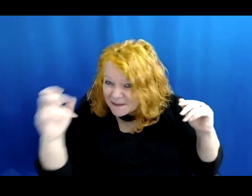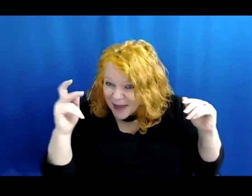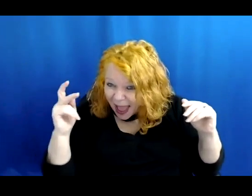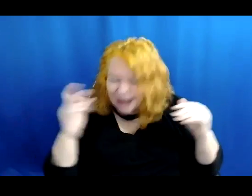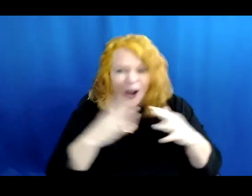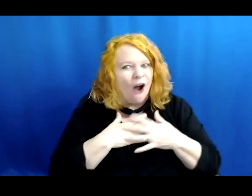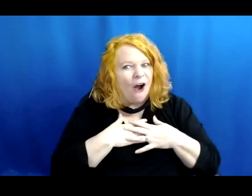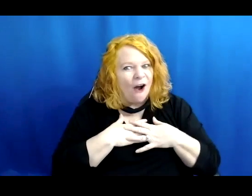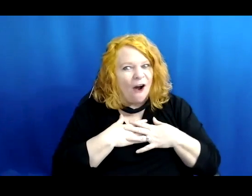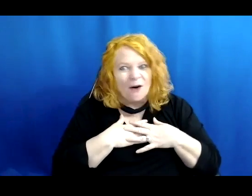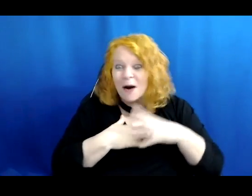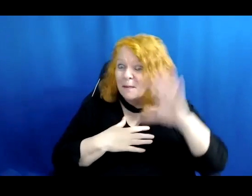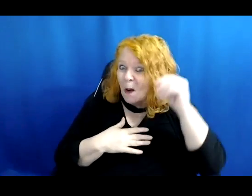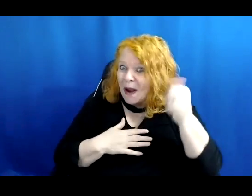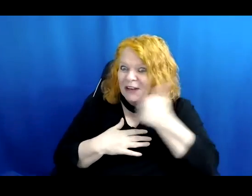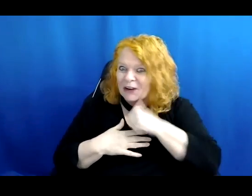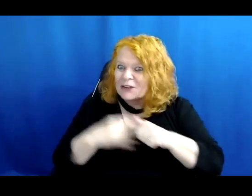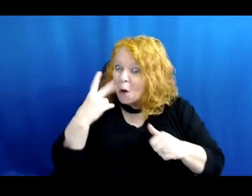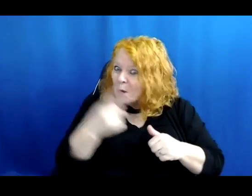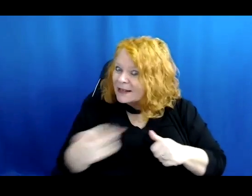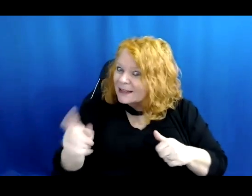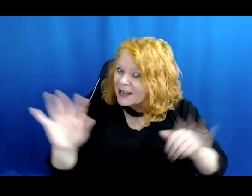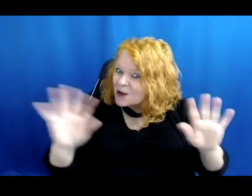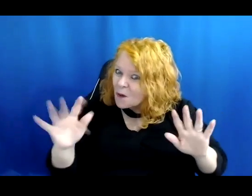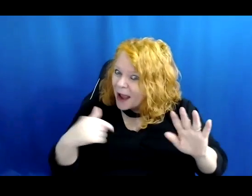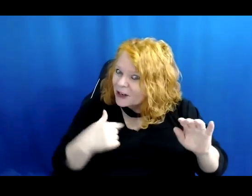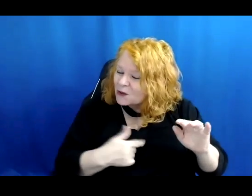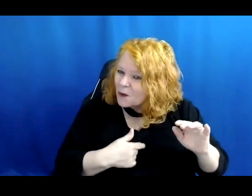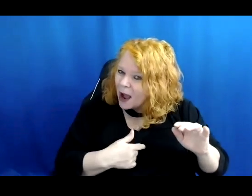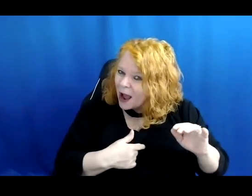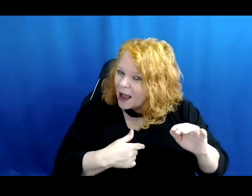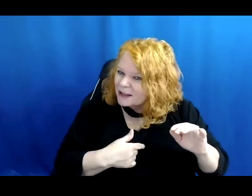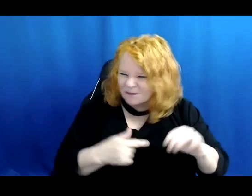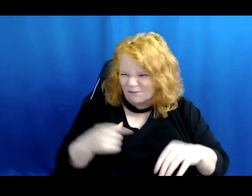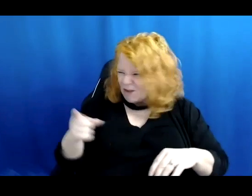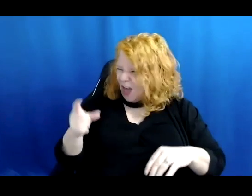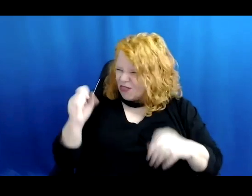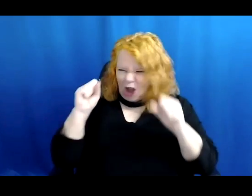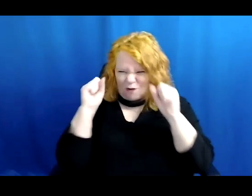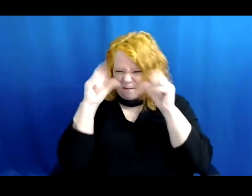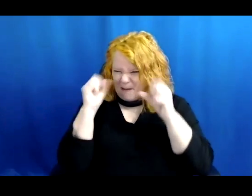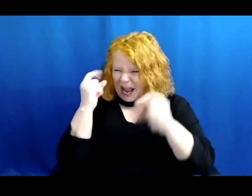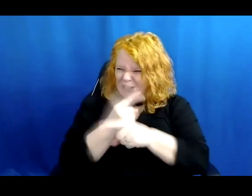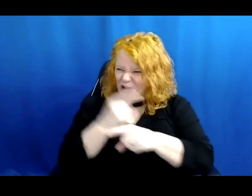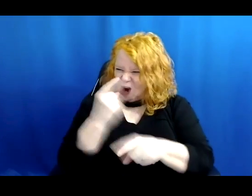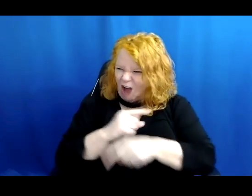Boys and girls, we can see you waving. “They are amazing Gwyn, aren't they?” The boys and girls that watch the show are just fantastic.